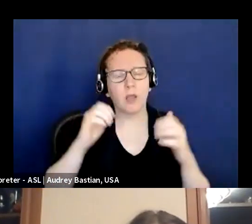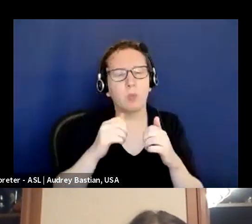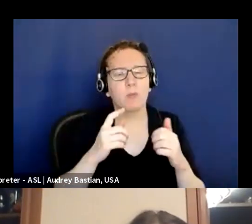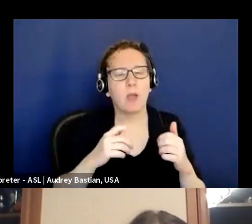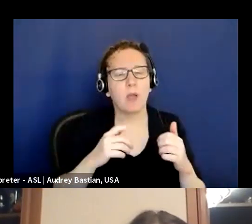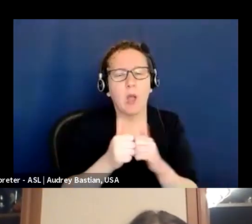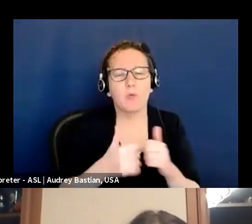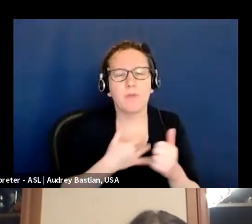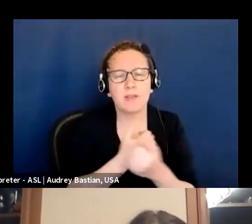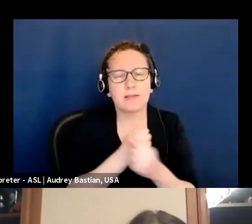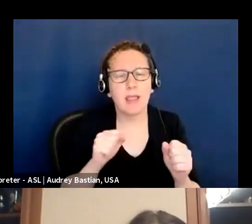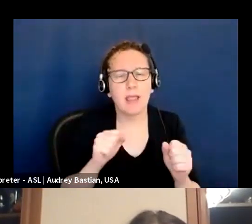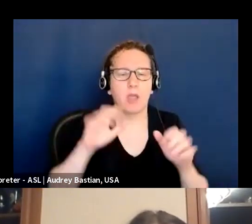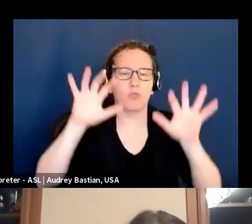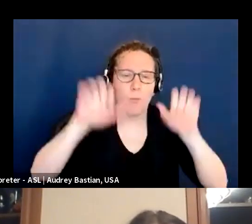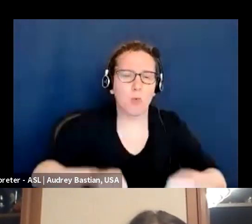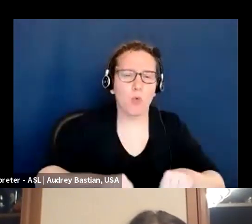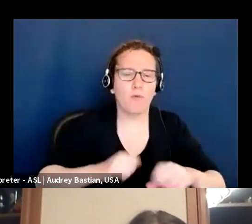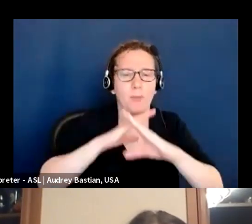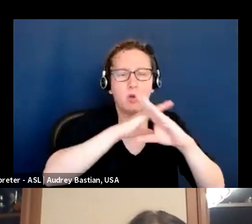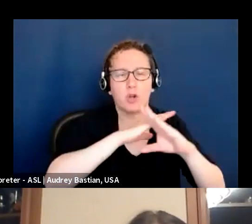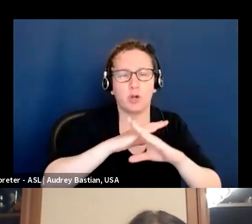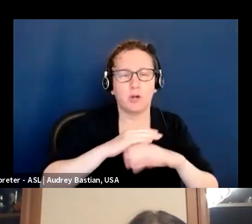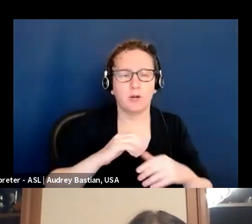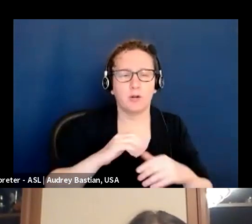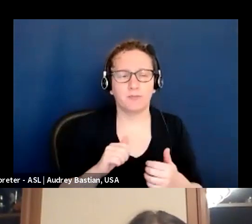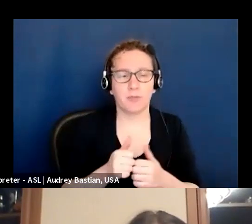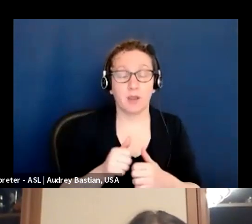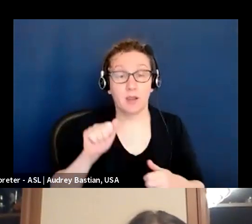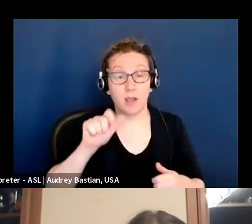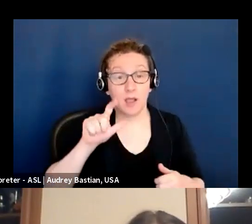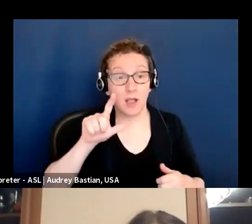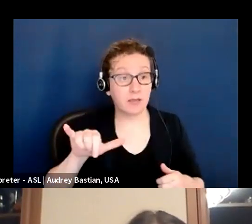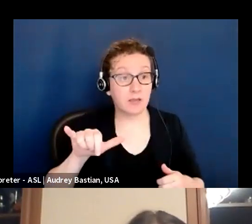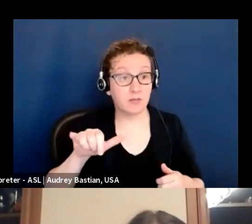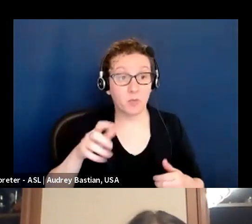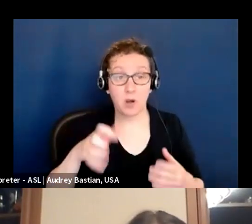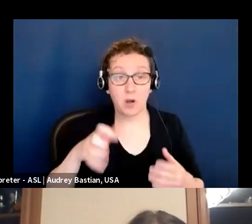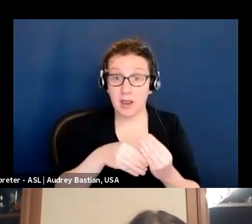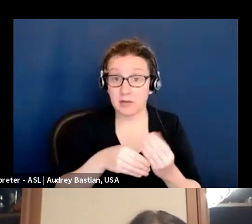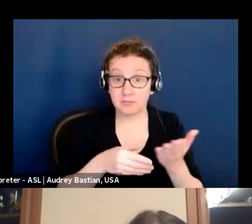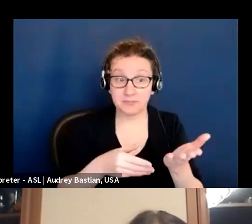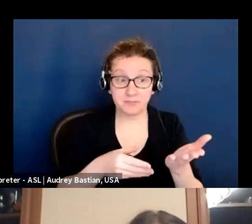removing barriers. And Allie, if you have anything else to add, I welcome you to